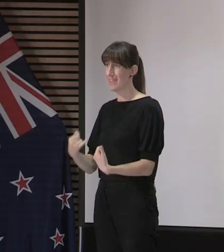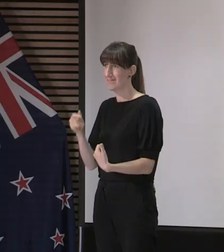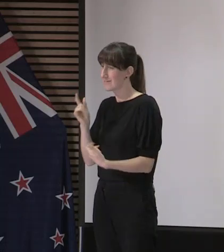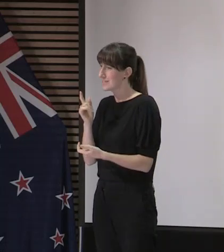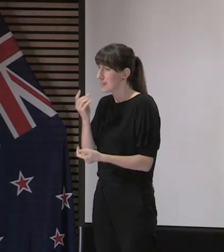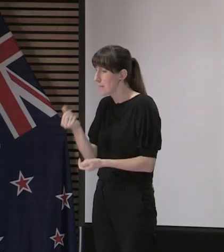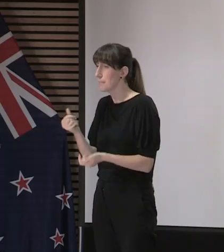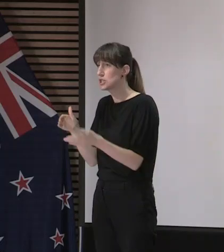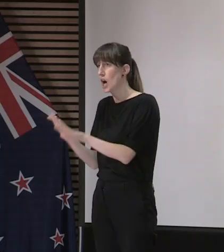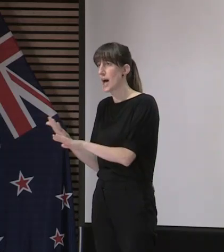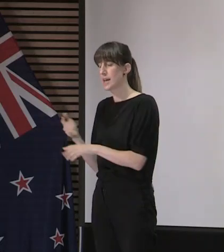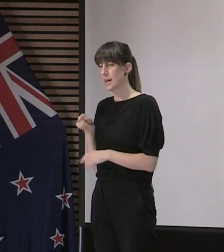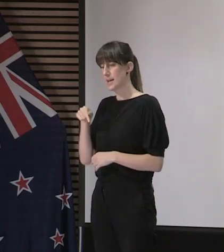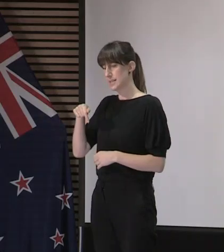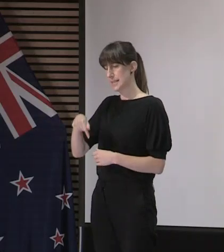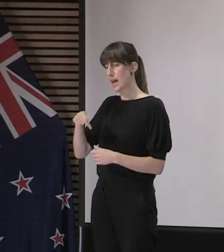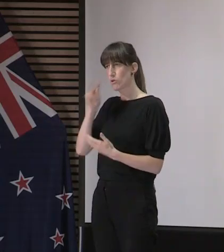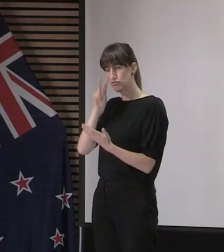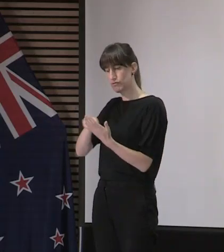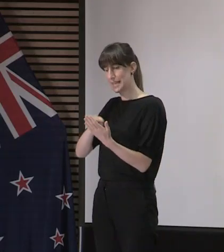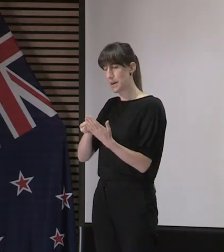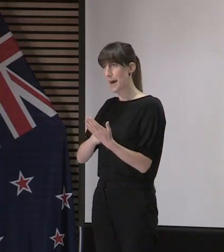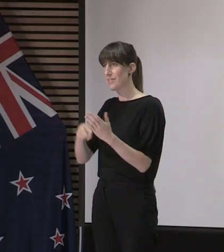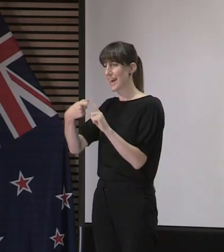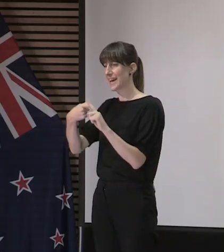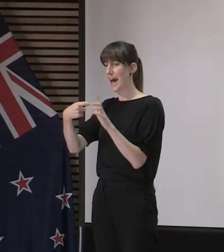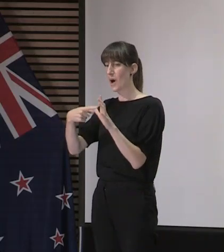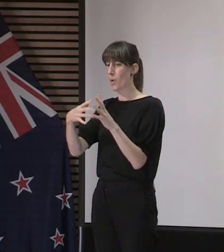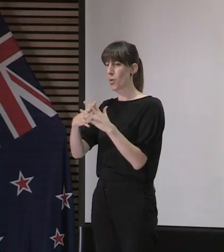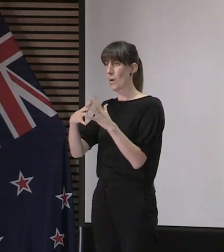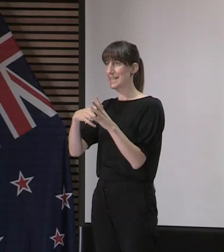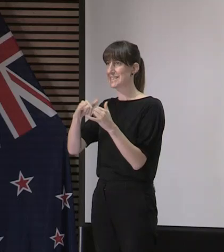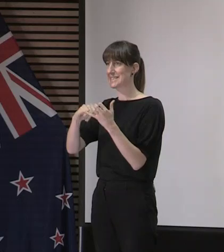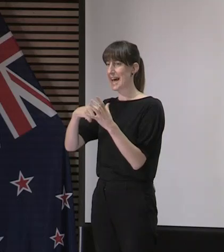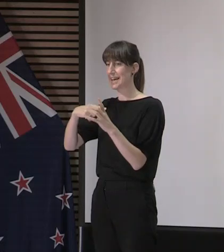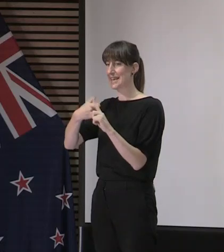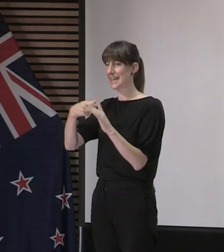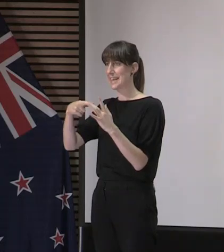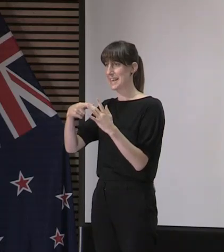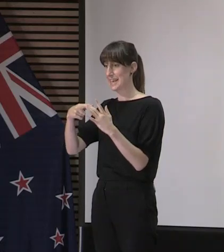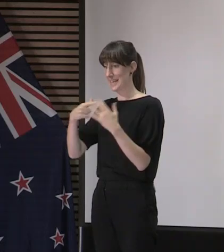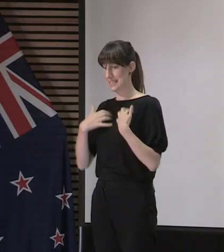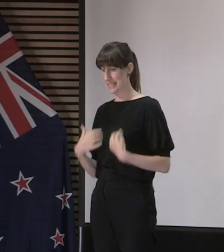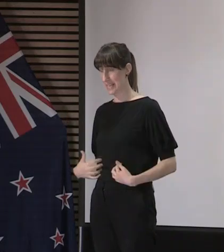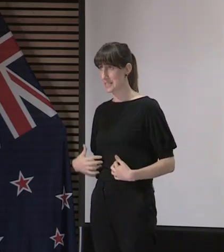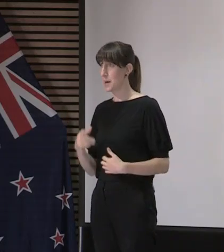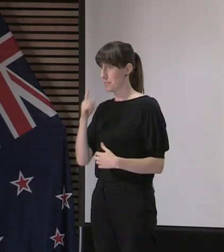unwell and some of them die and, even in the UK, in that report around Kawasaki